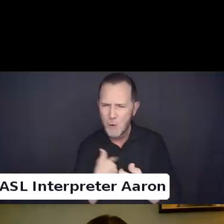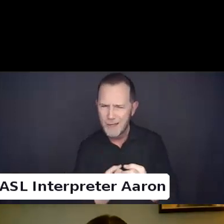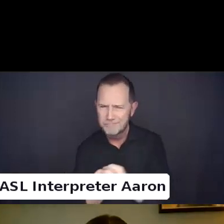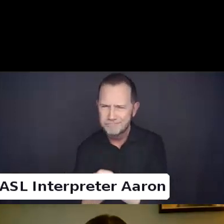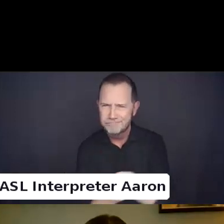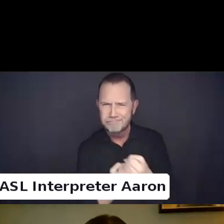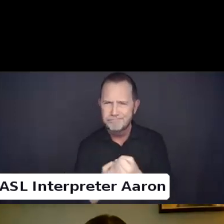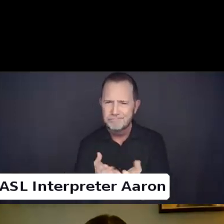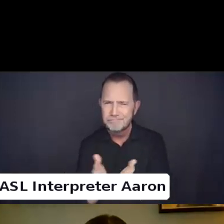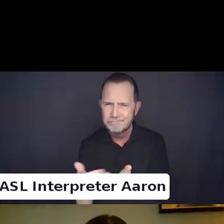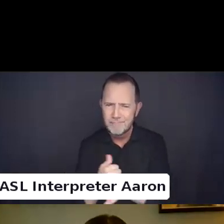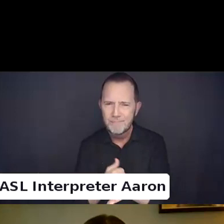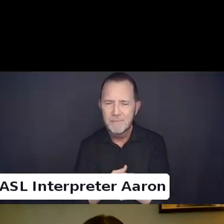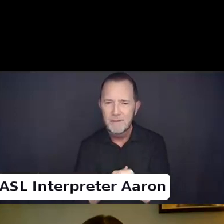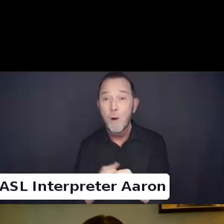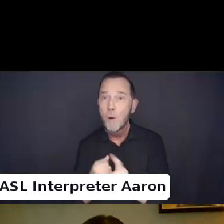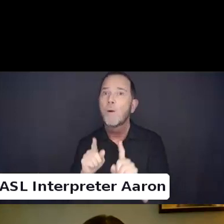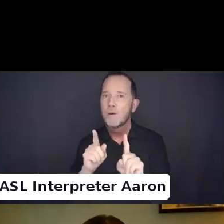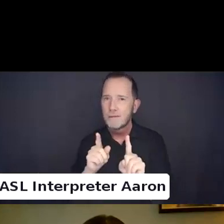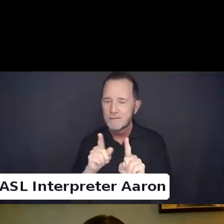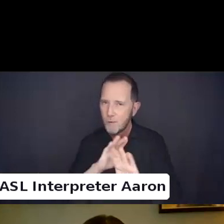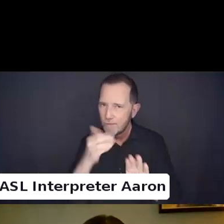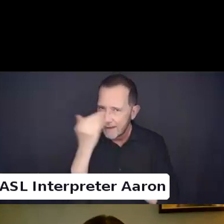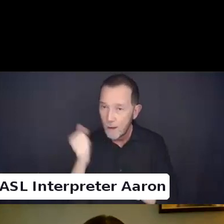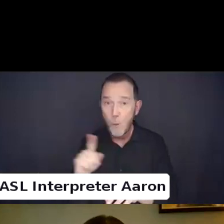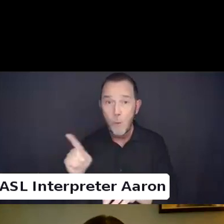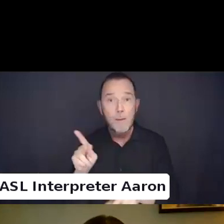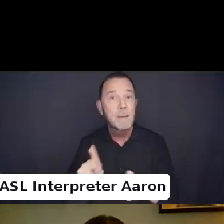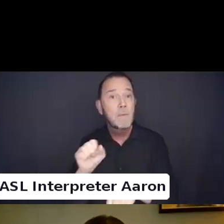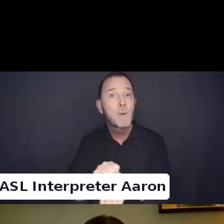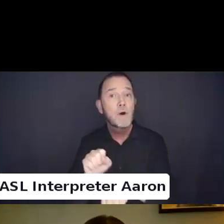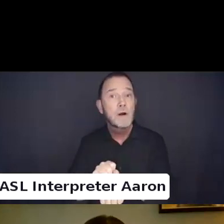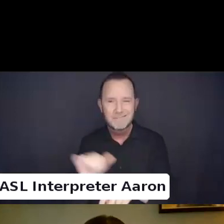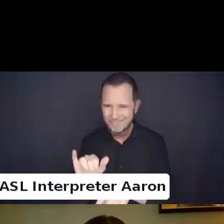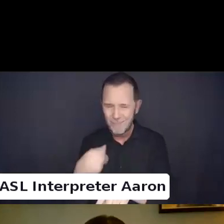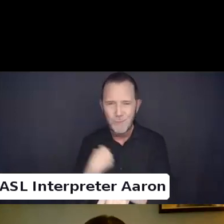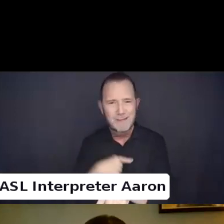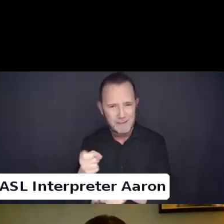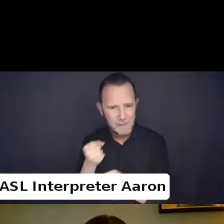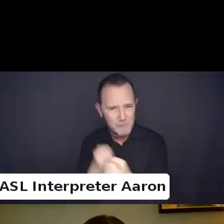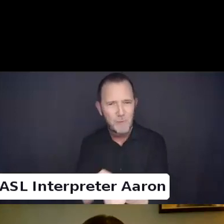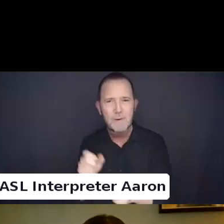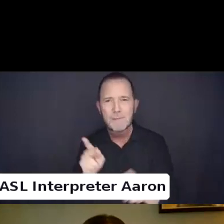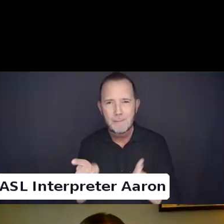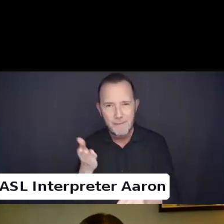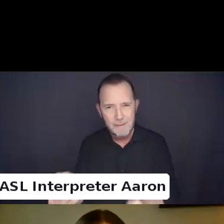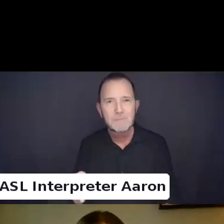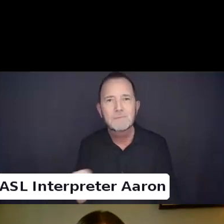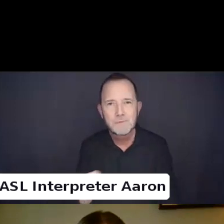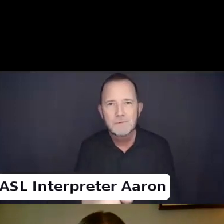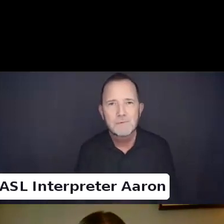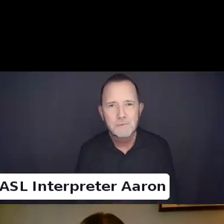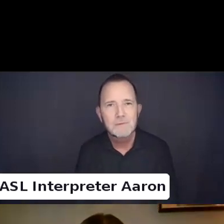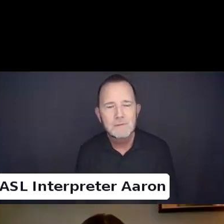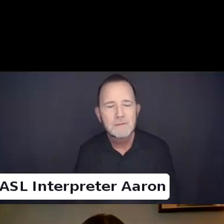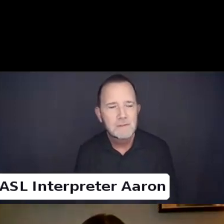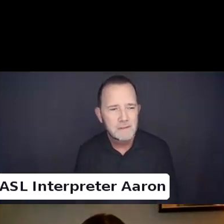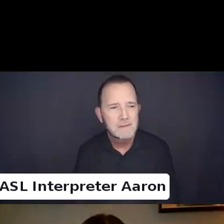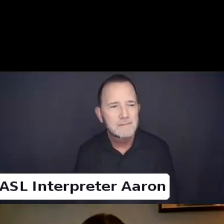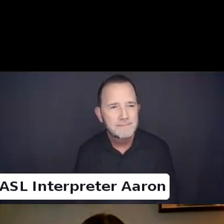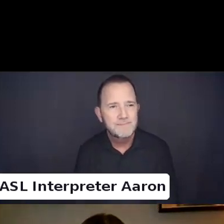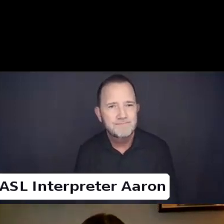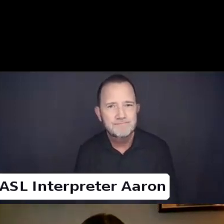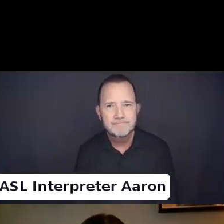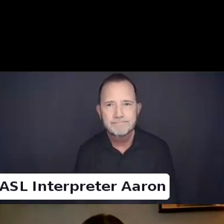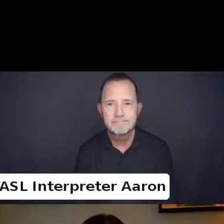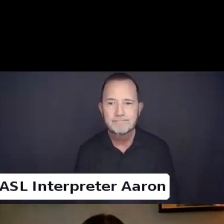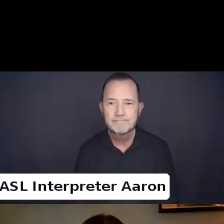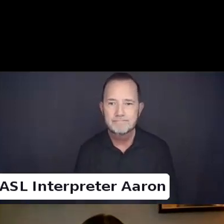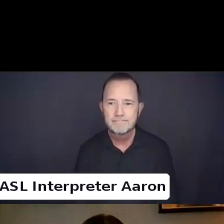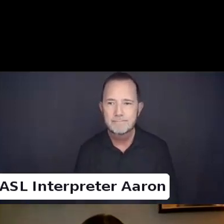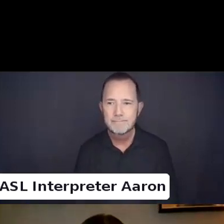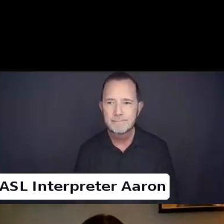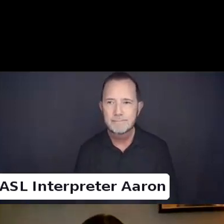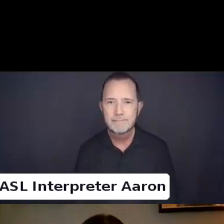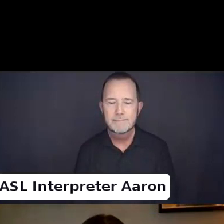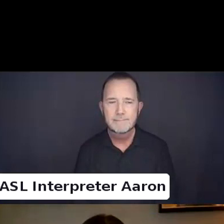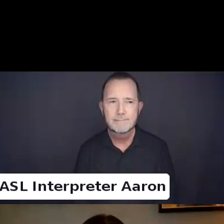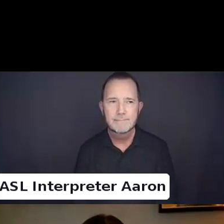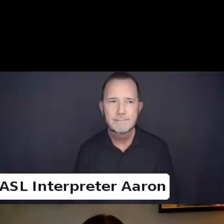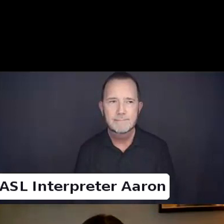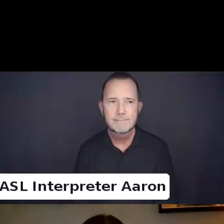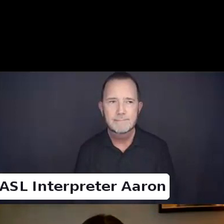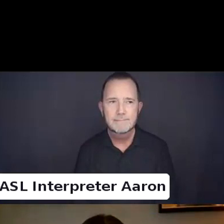And the workplace two.